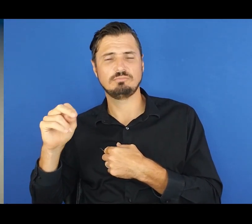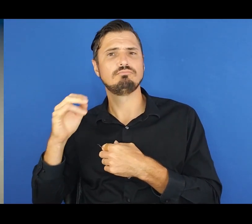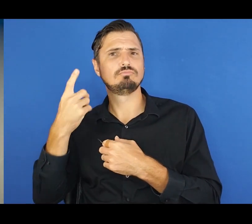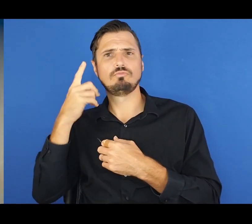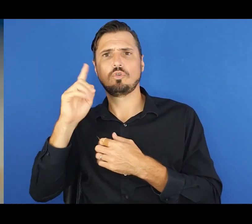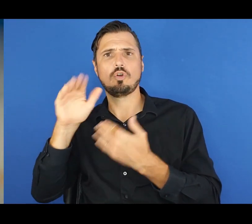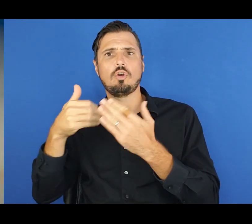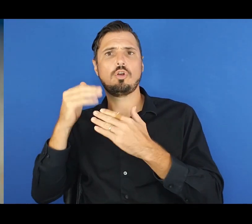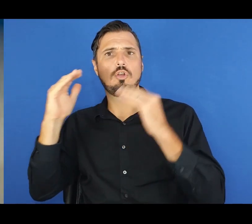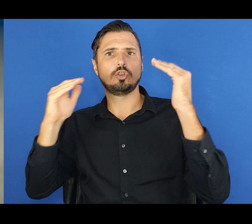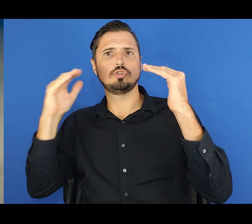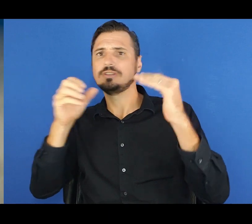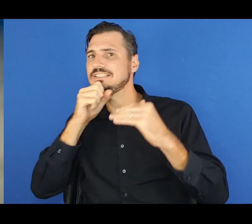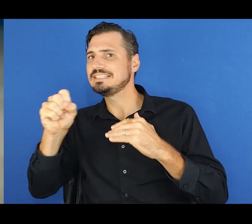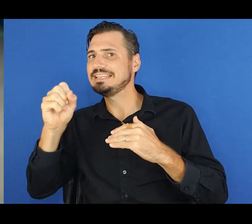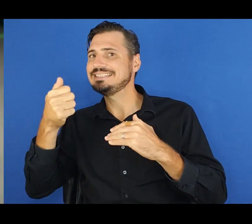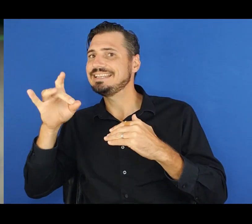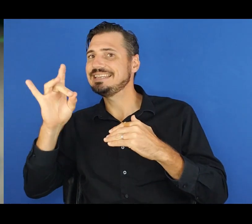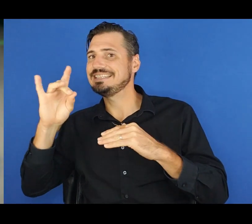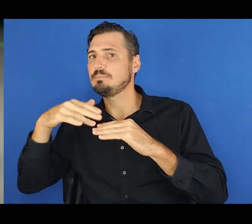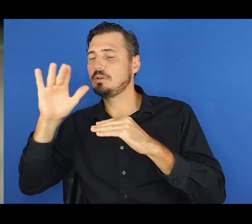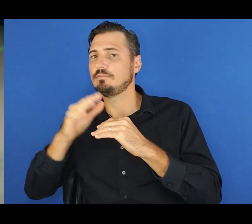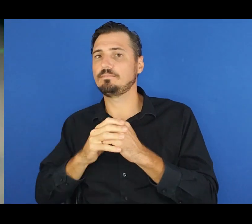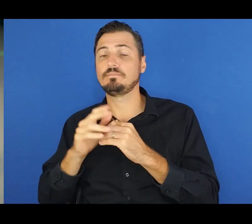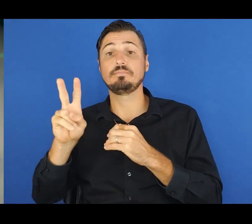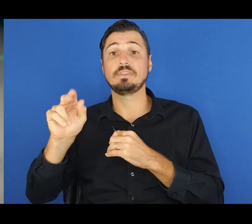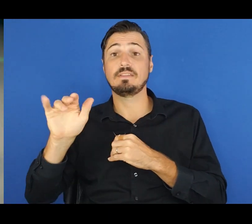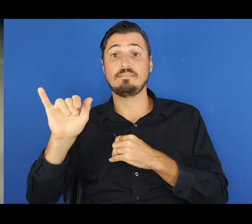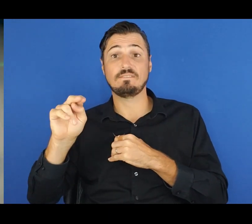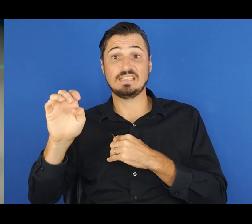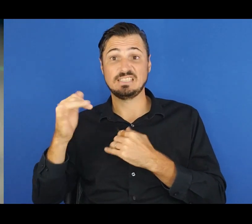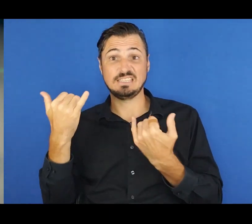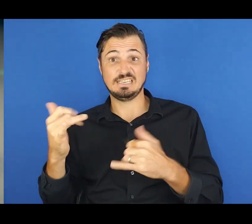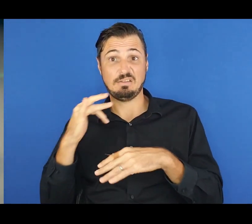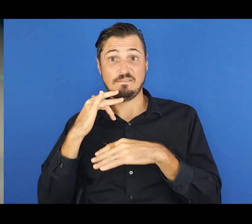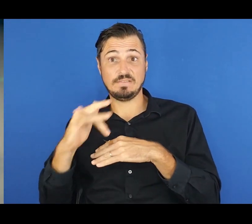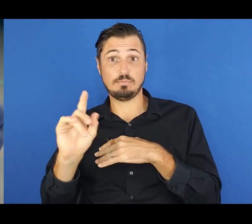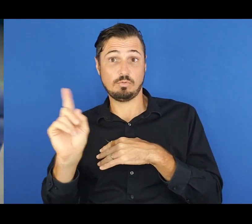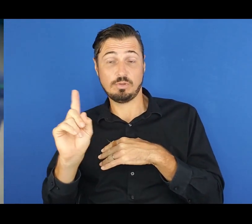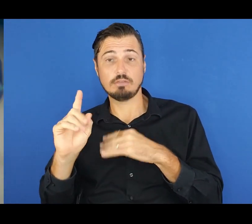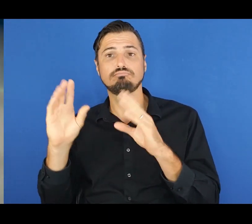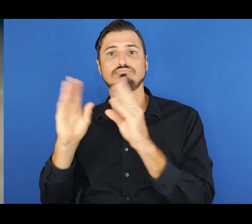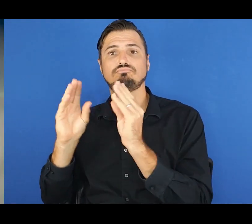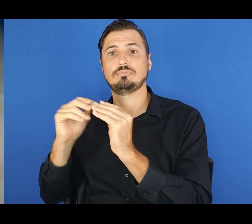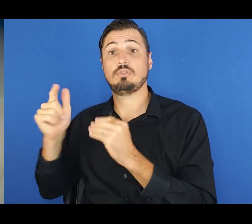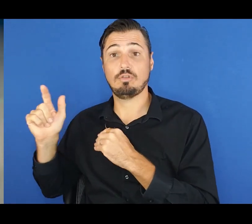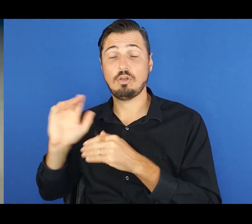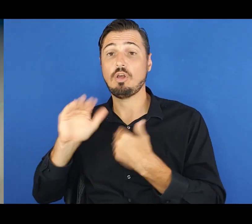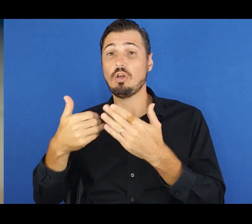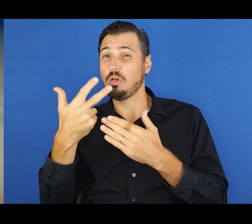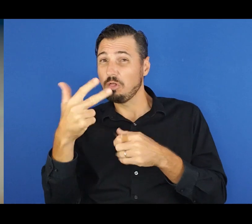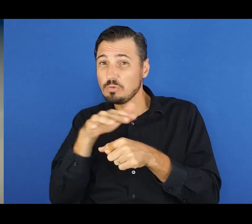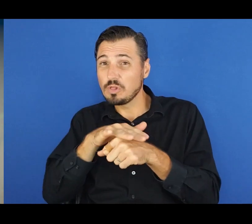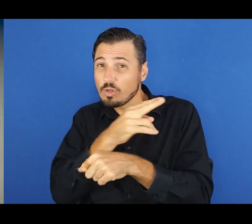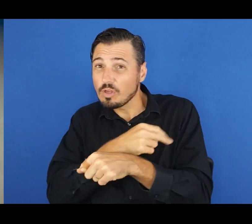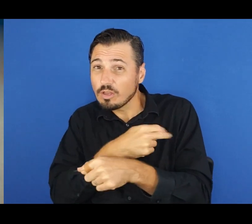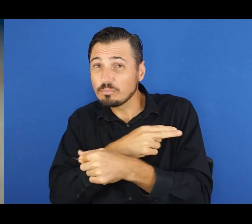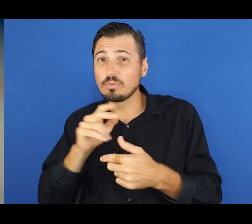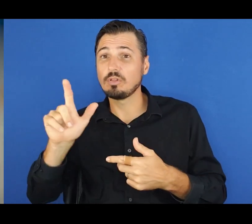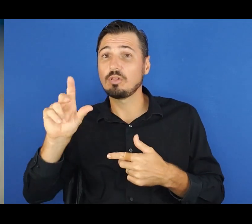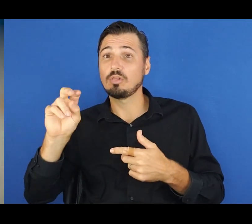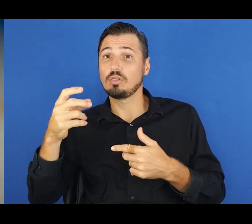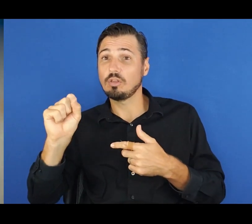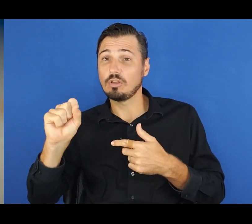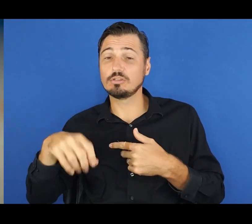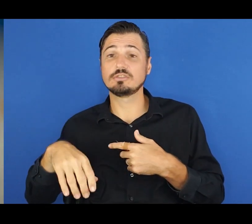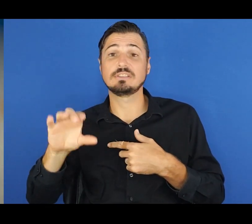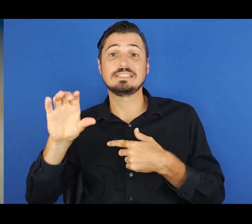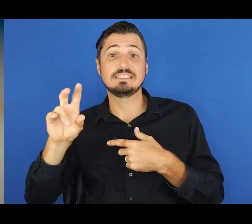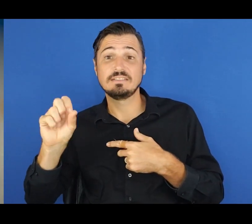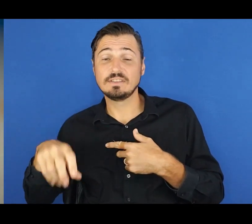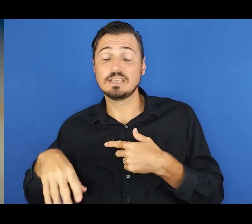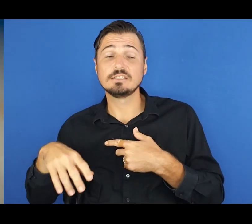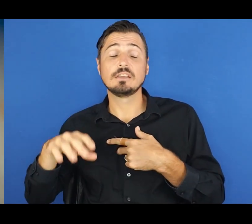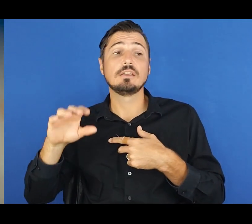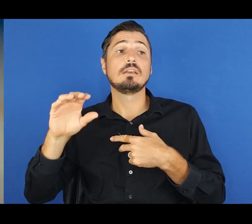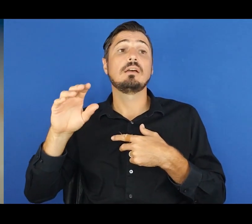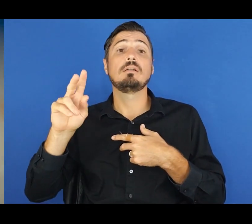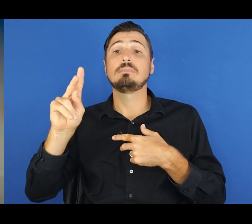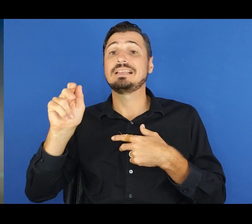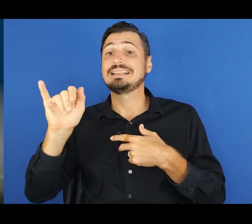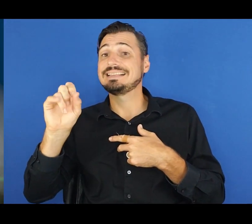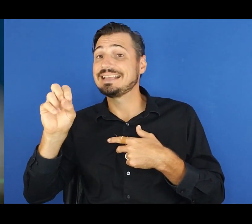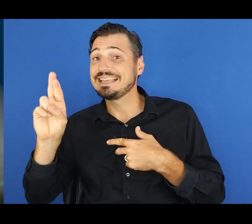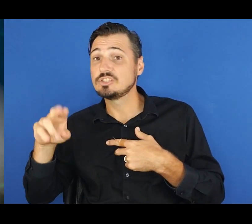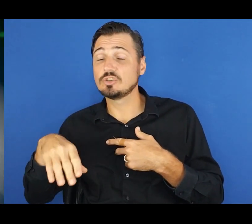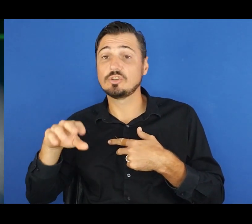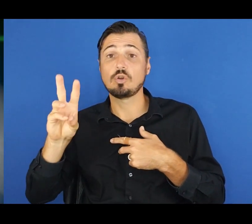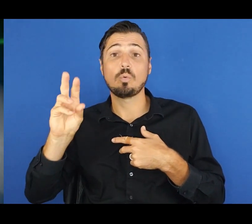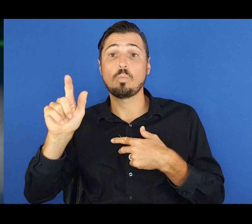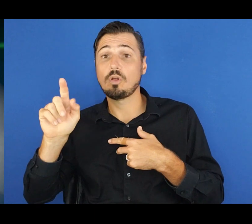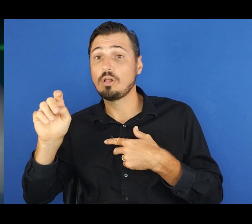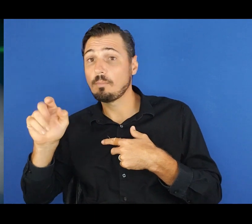Vaccines are now available at the Convention Hall, all three local hospitals, at Longs/CVS, Safeway, Walmart, and at the Kaiser Permanente Clinic. You do NOT have to be a Kaiser